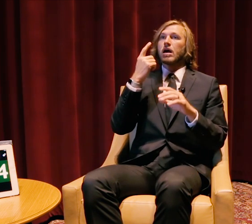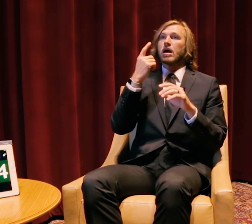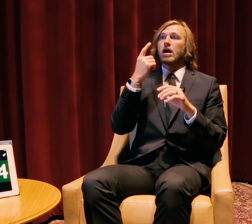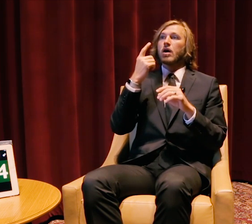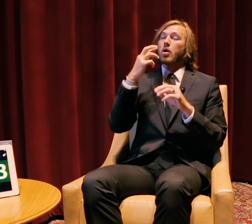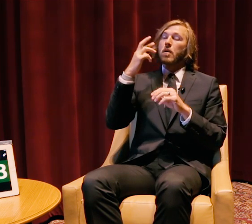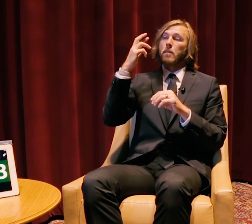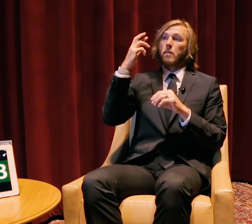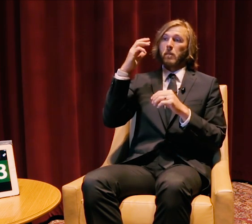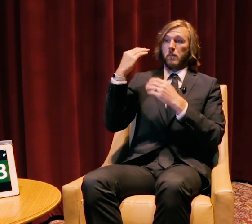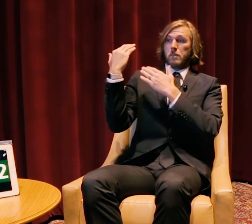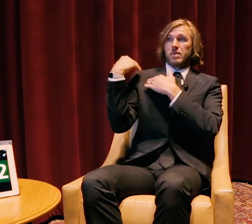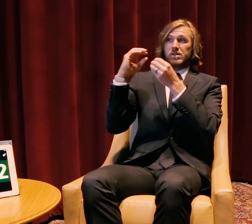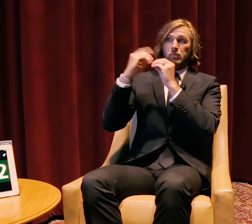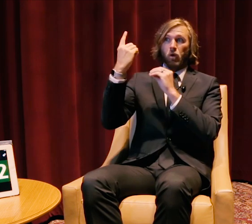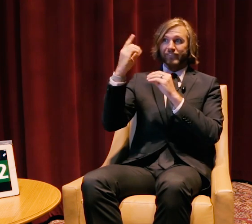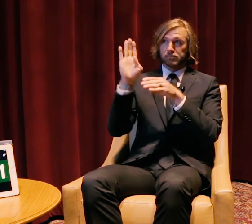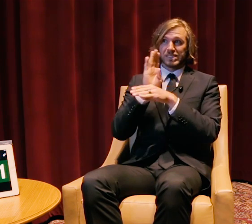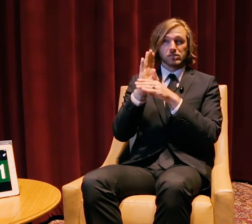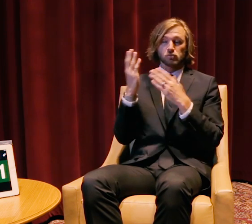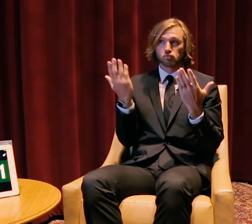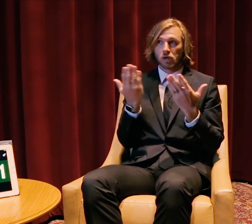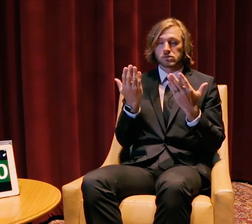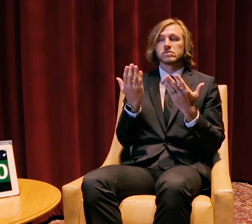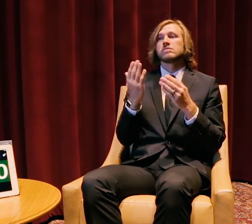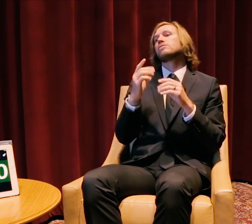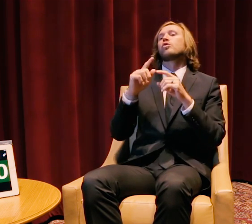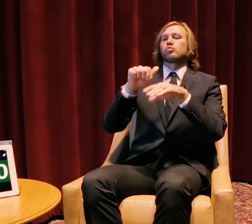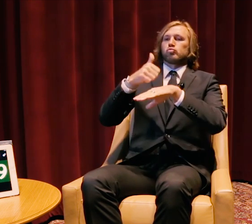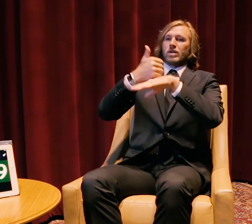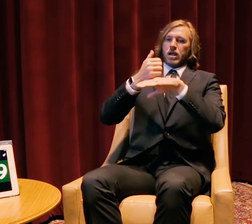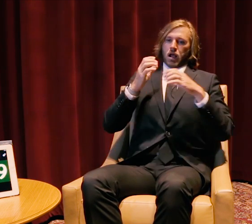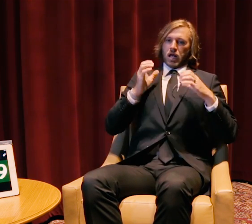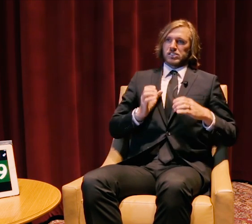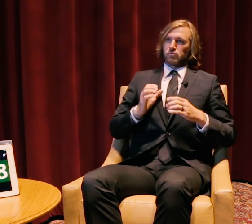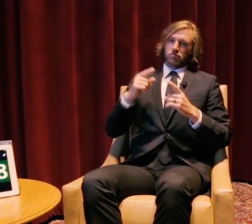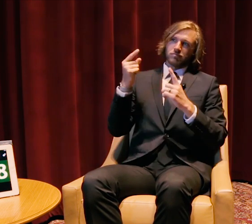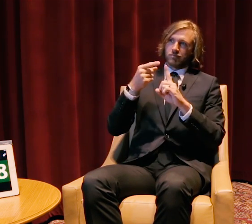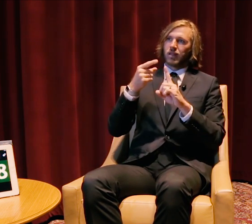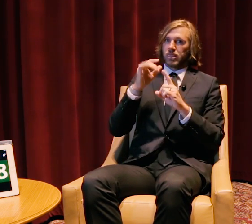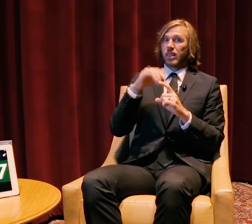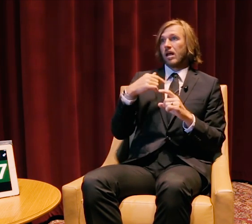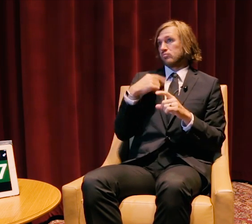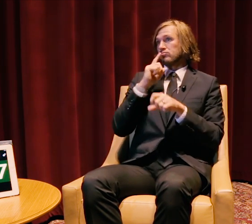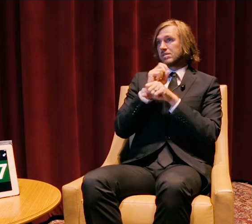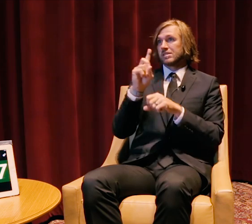the primary responsibility of business is to create a customer, and that's what we did.